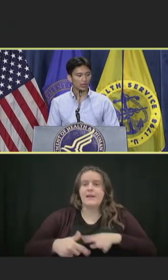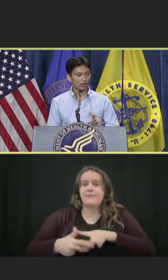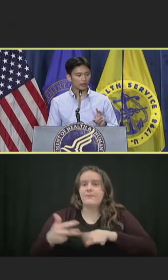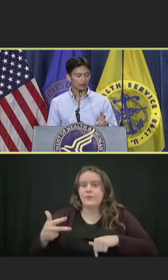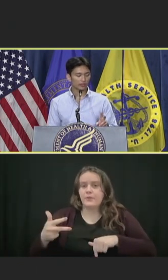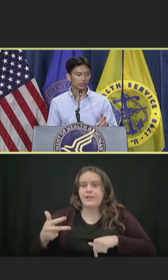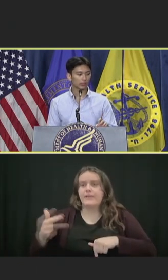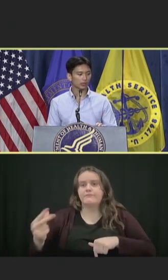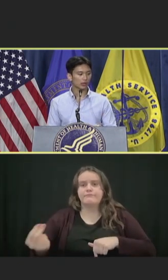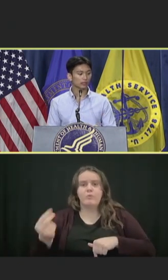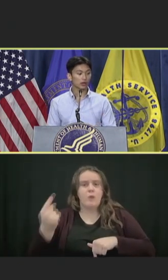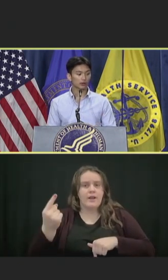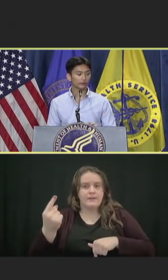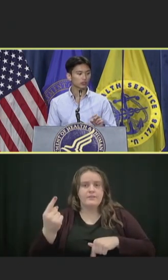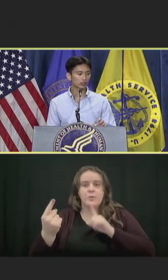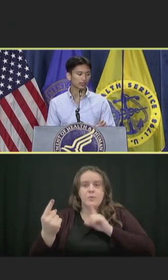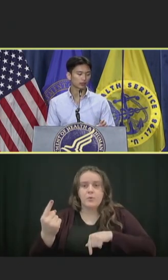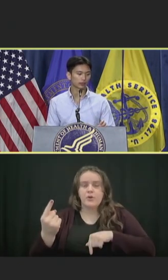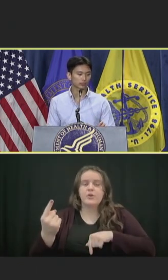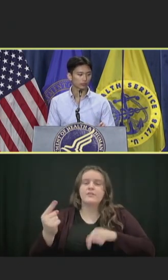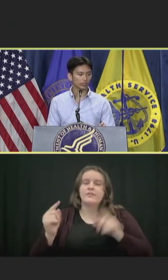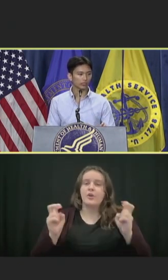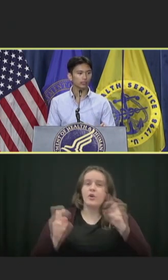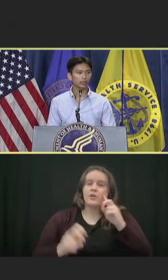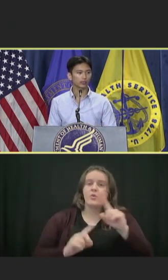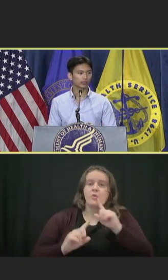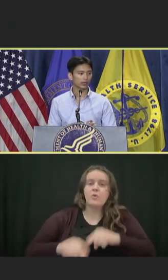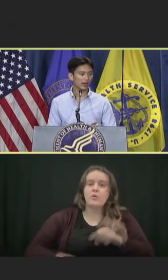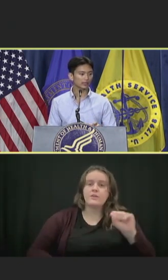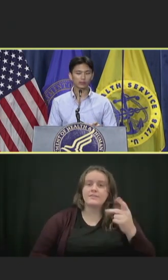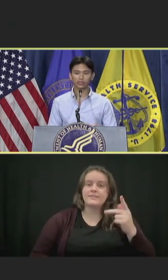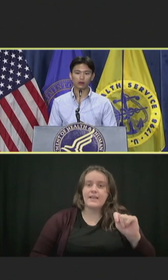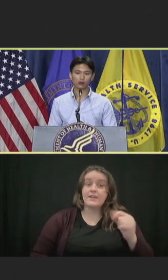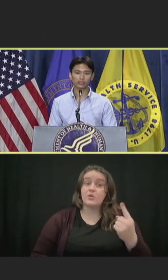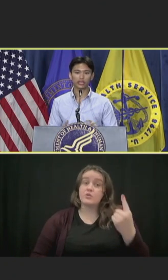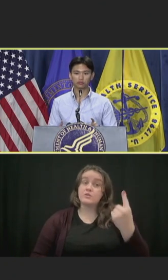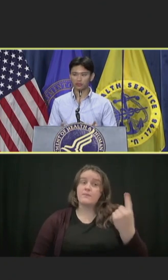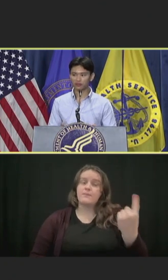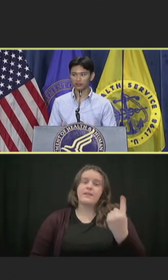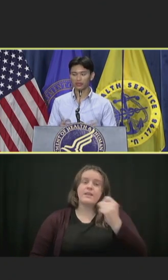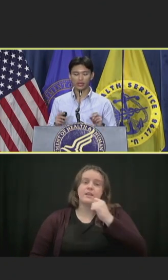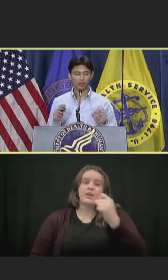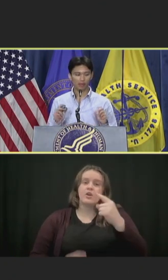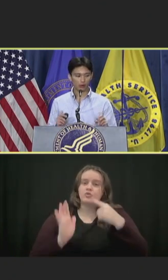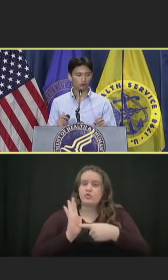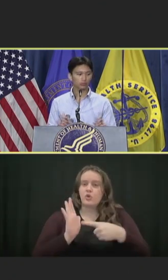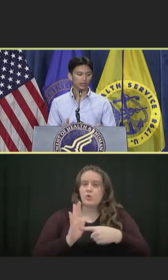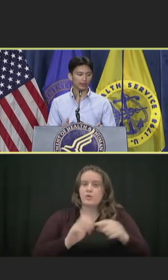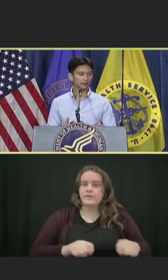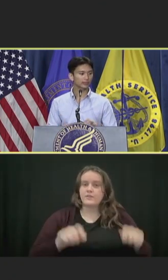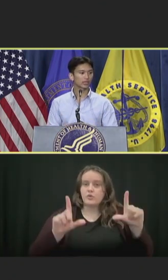Another thing not visualized on the screen, they had something called HBV power plans,